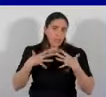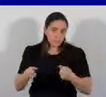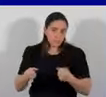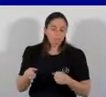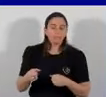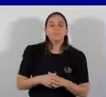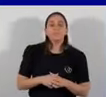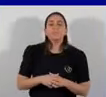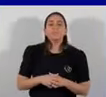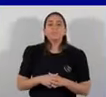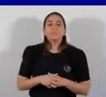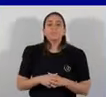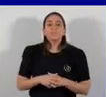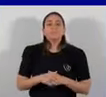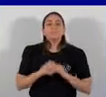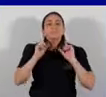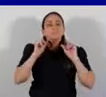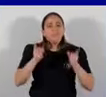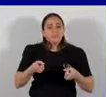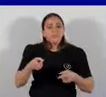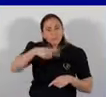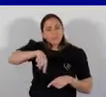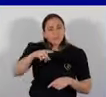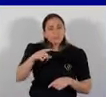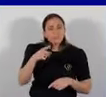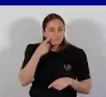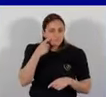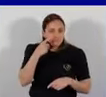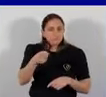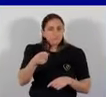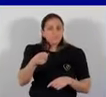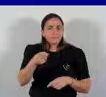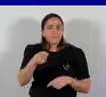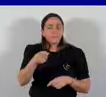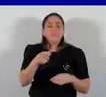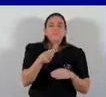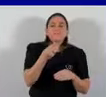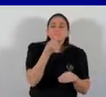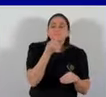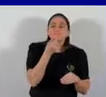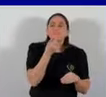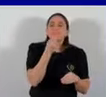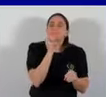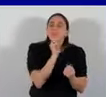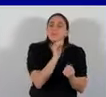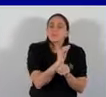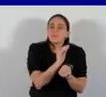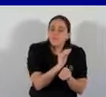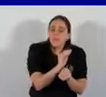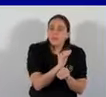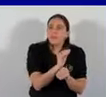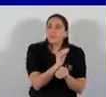Originally the plan was that it was within human capital Then look, everything that has to do with